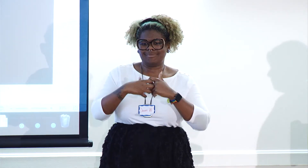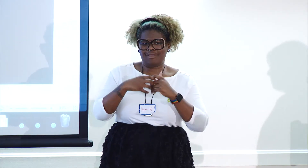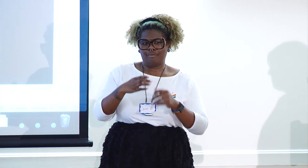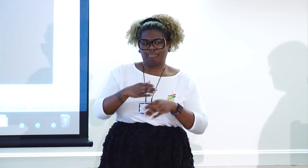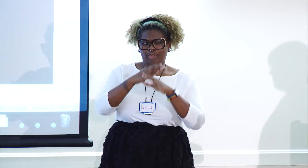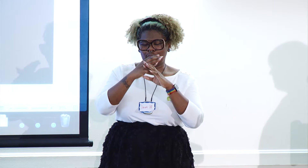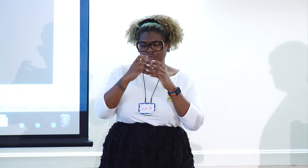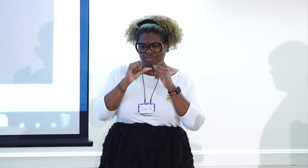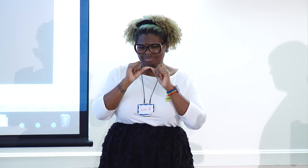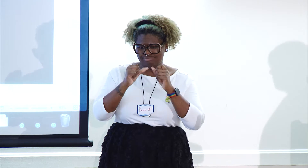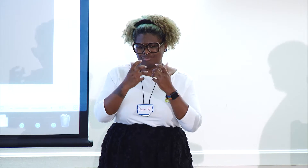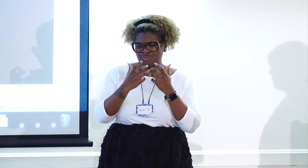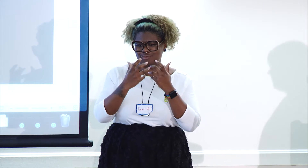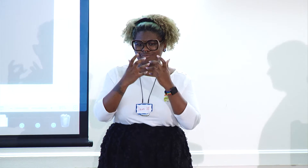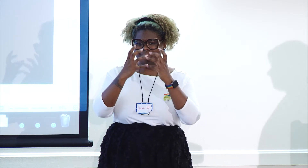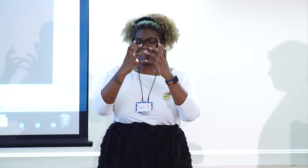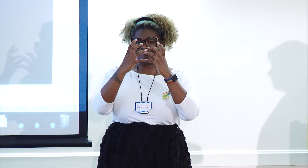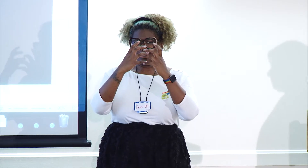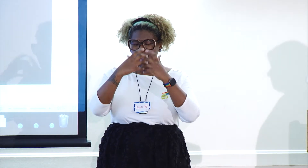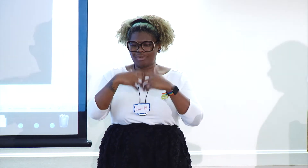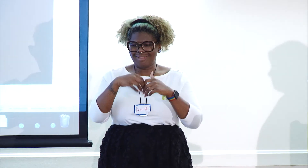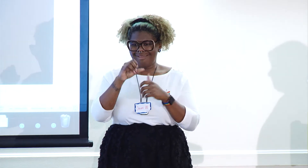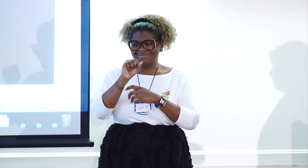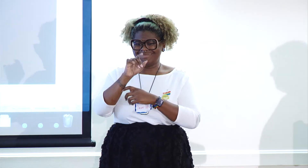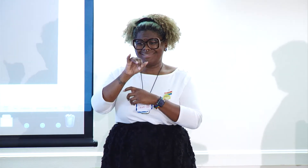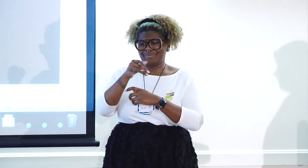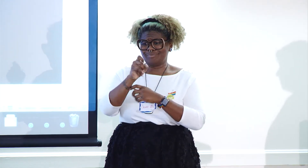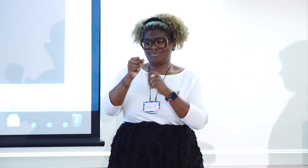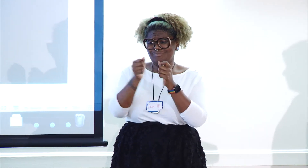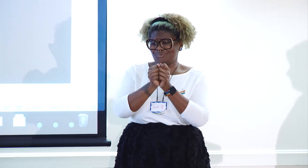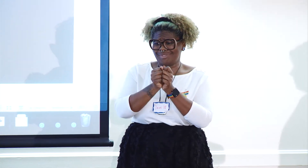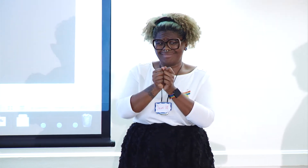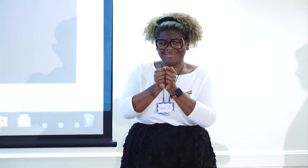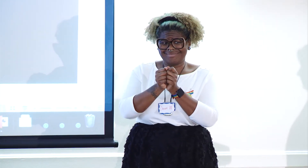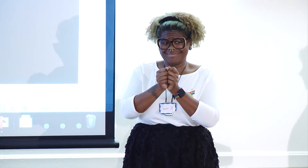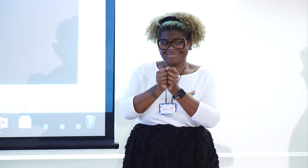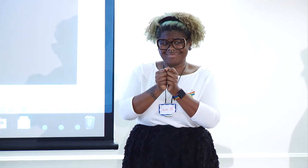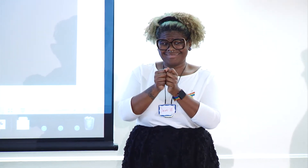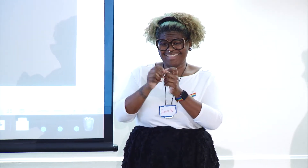People who are used to not wanting to embrace that particular label.